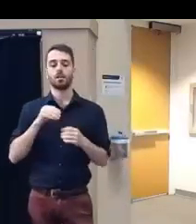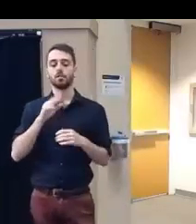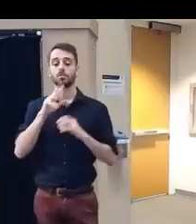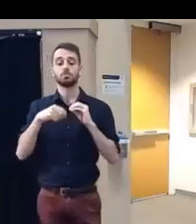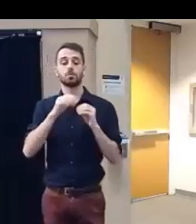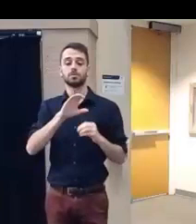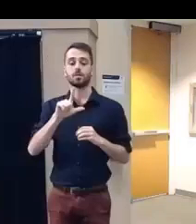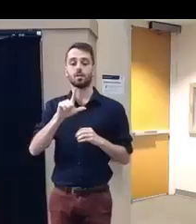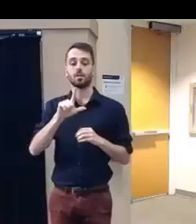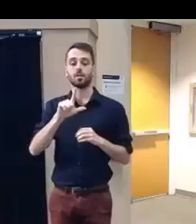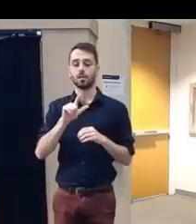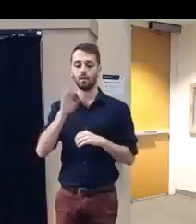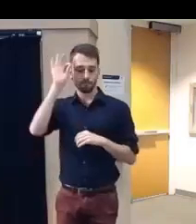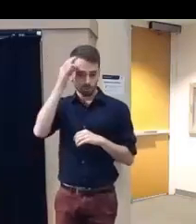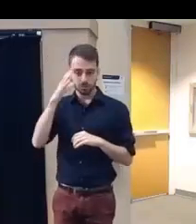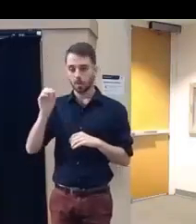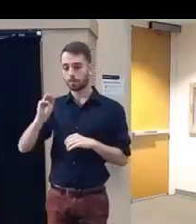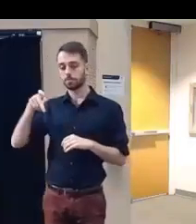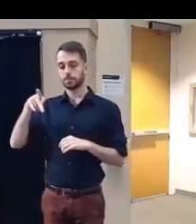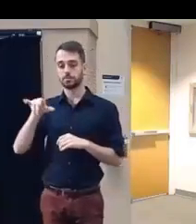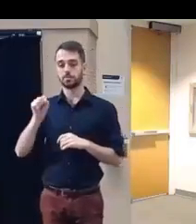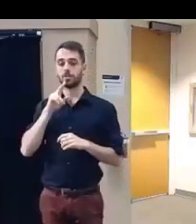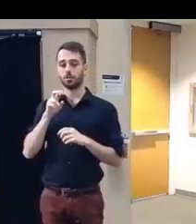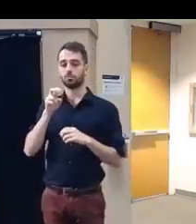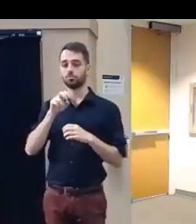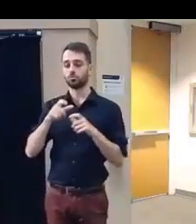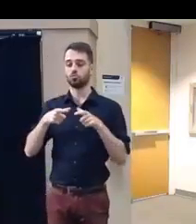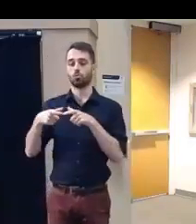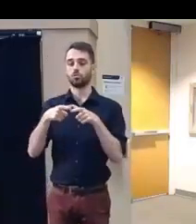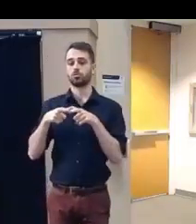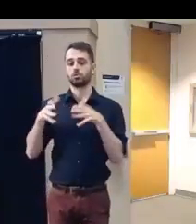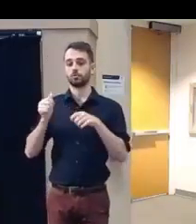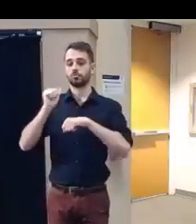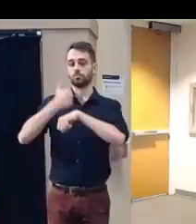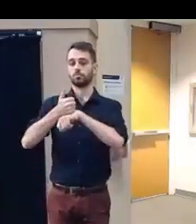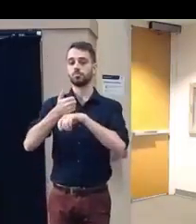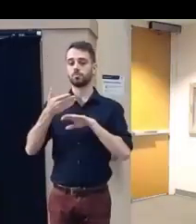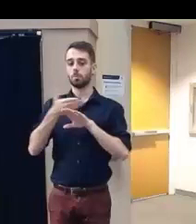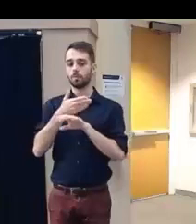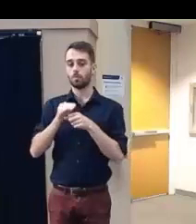um the the rotation had been in development prior to covid um but during covet our the